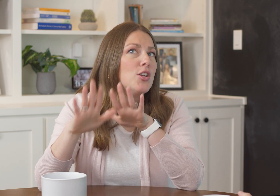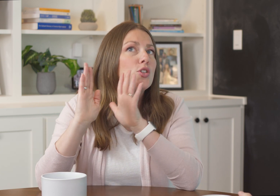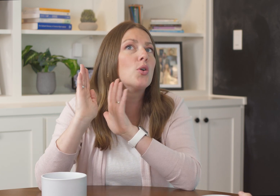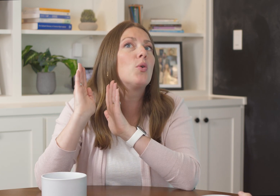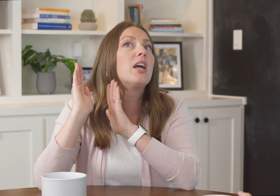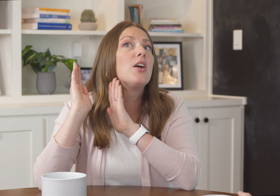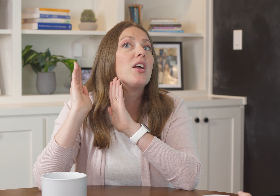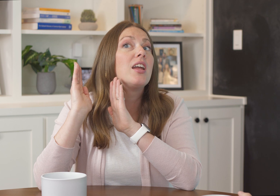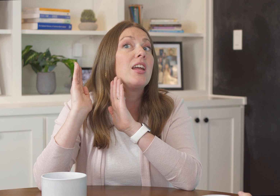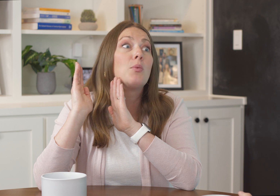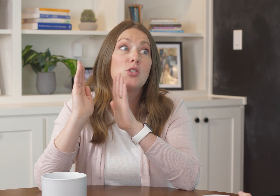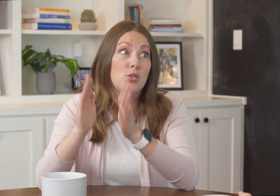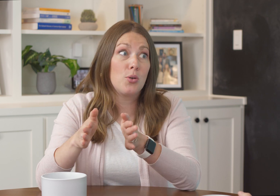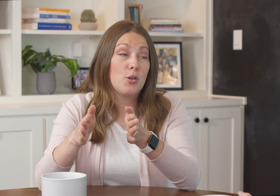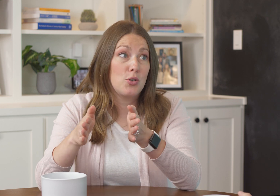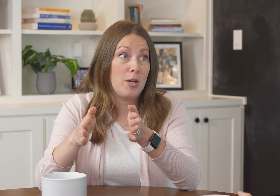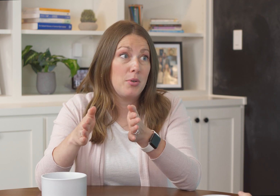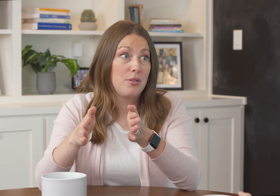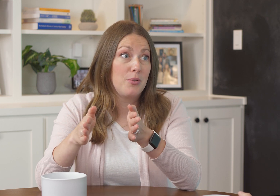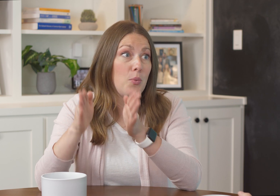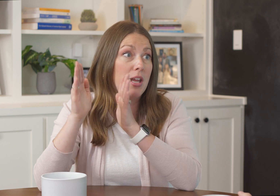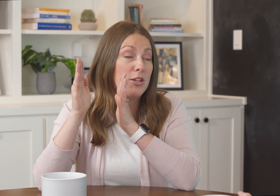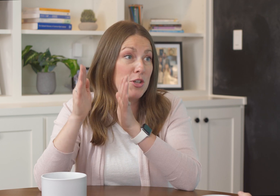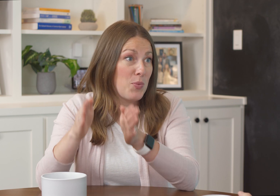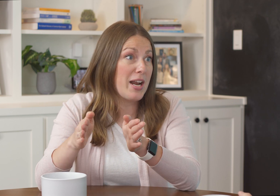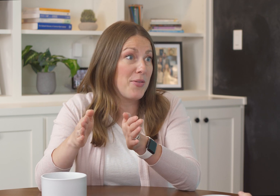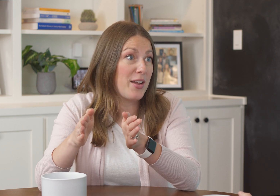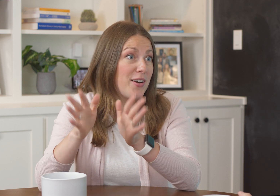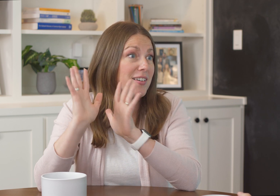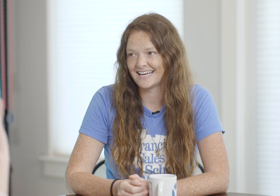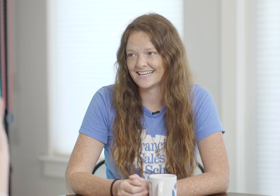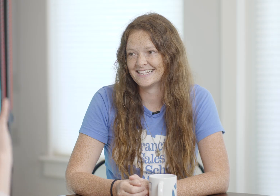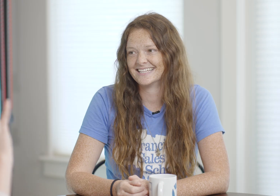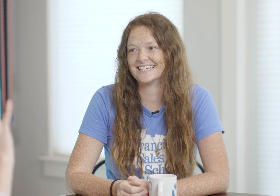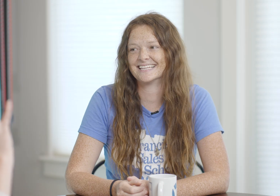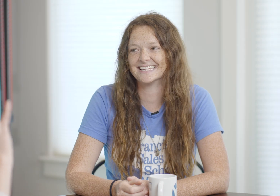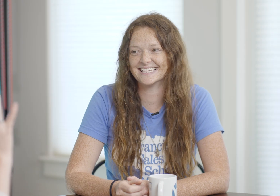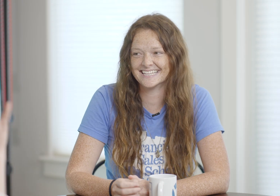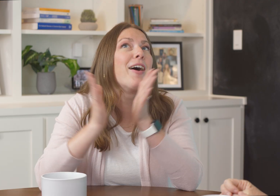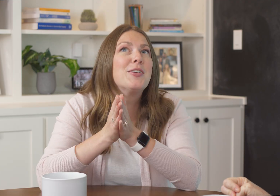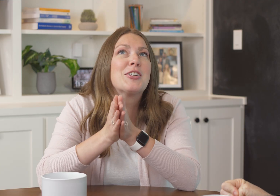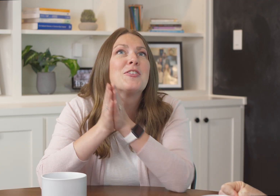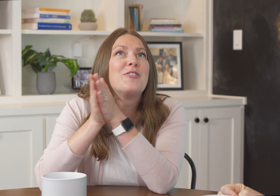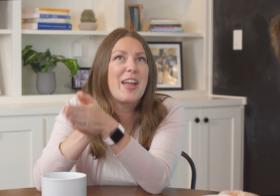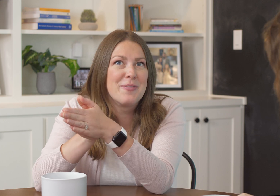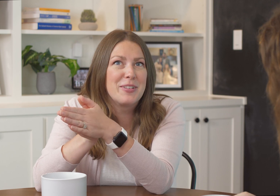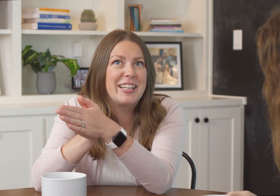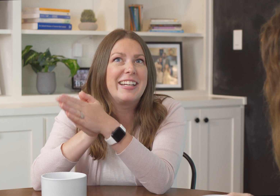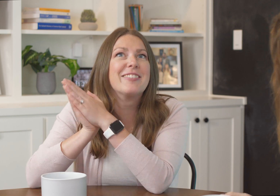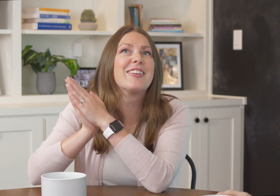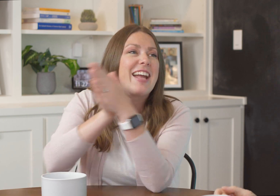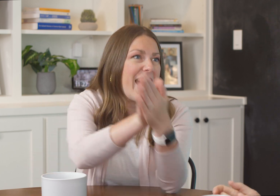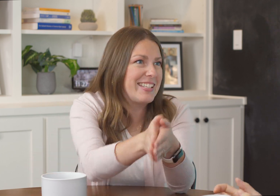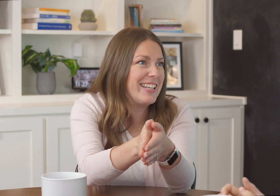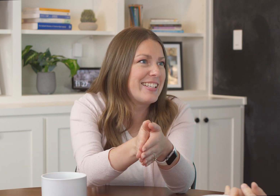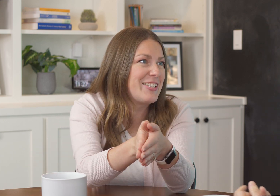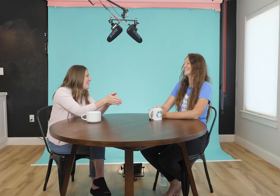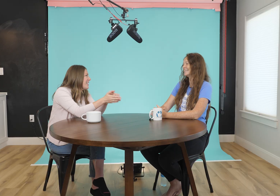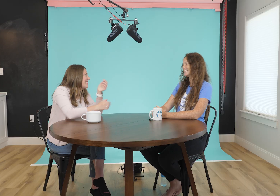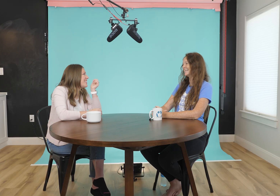So it was a solo trip when you went out there? Yeah. How is your family reacting to this?